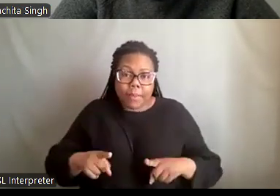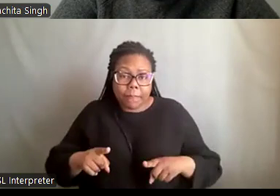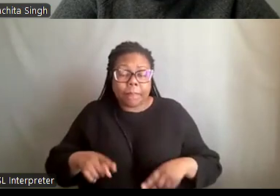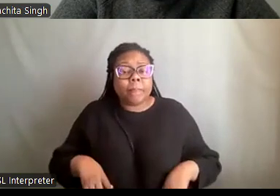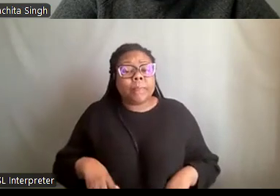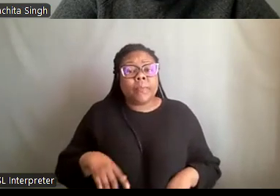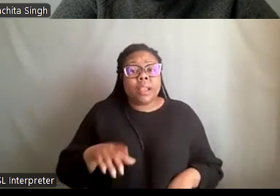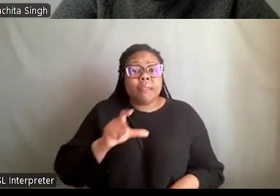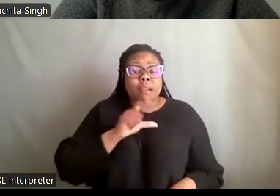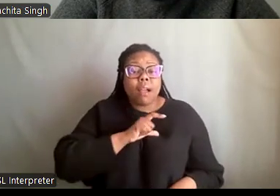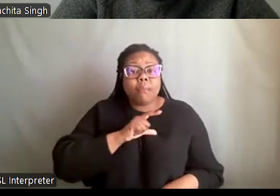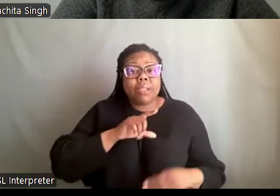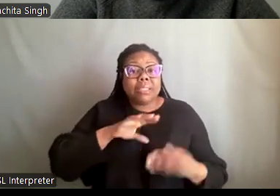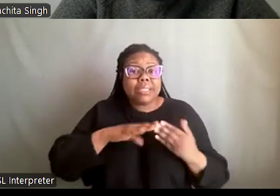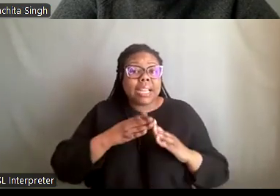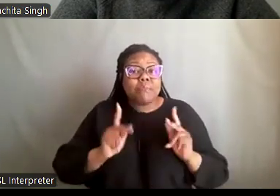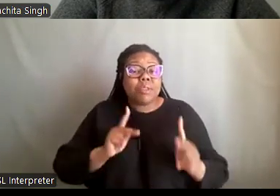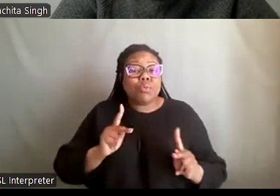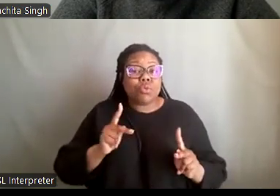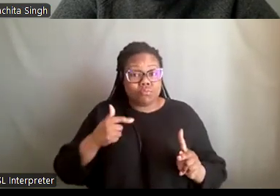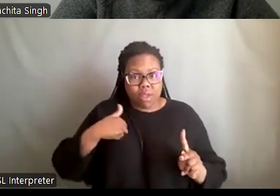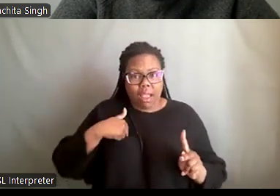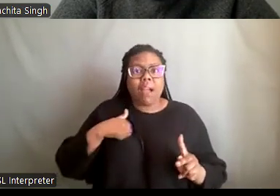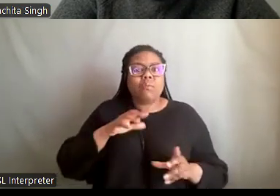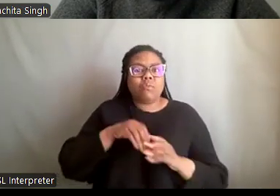to us. I think a lot about the cop city